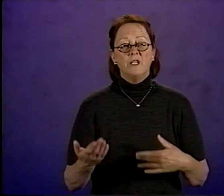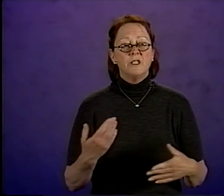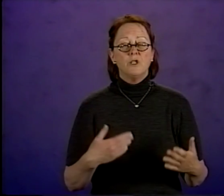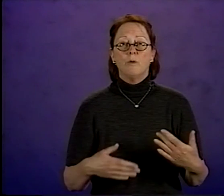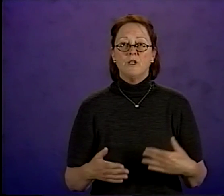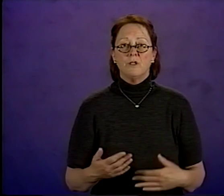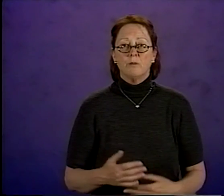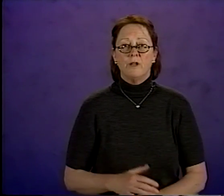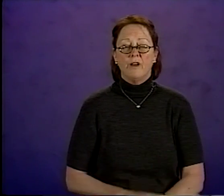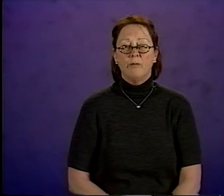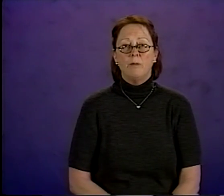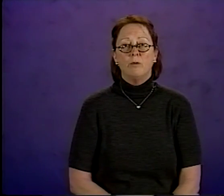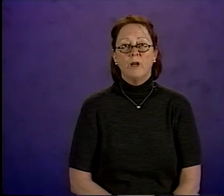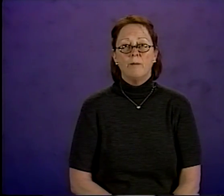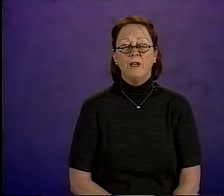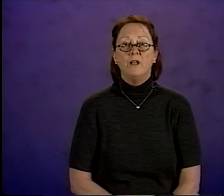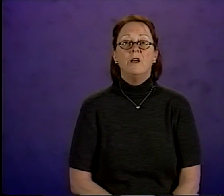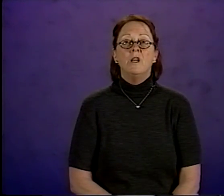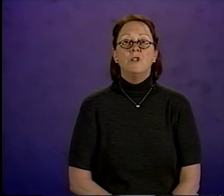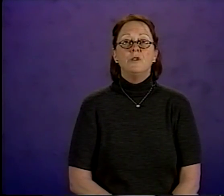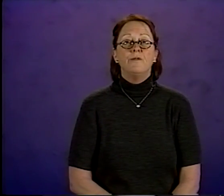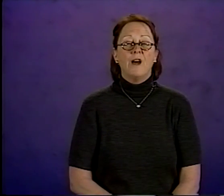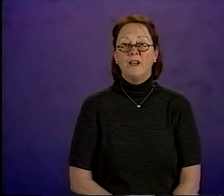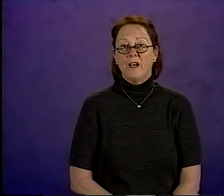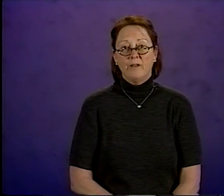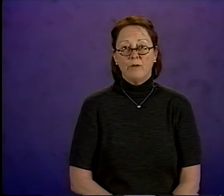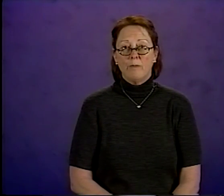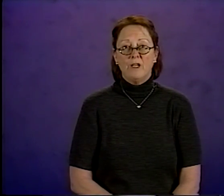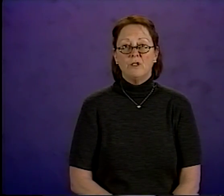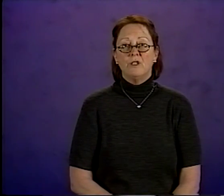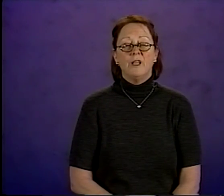in situations where deaf people come in to find out information, to get